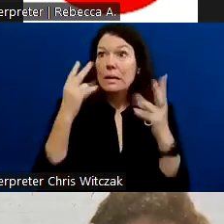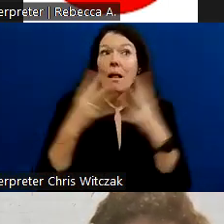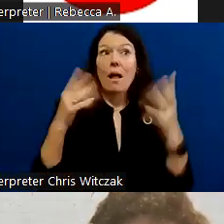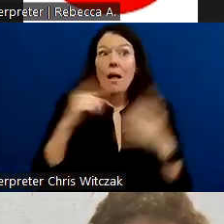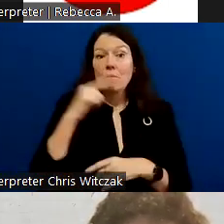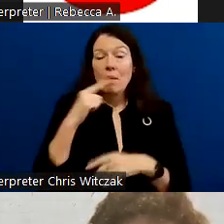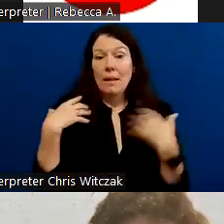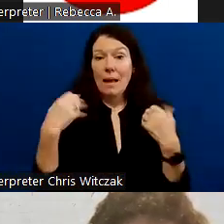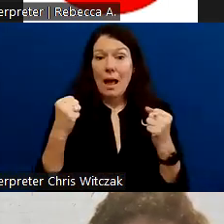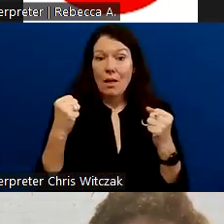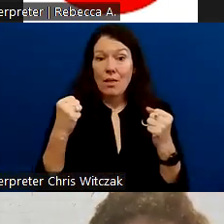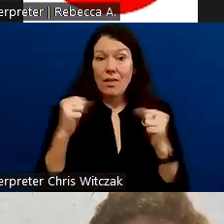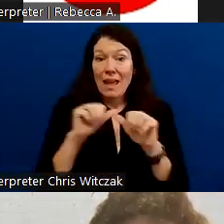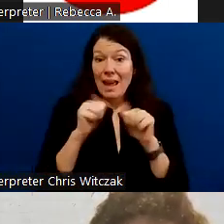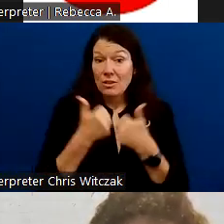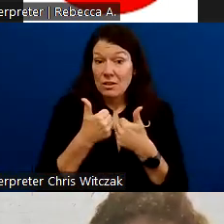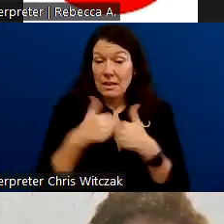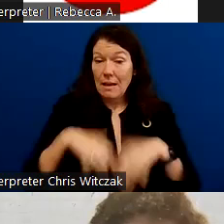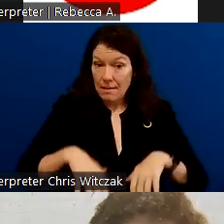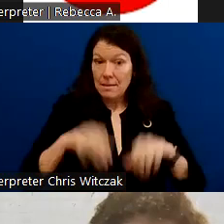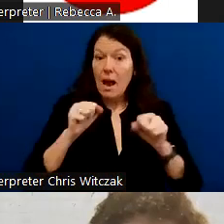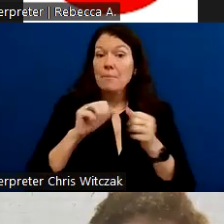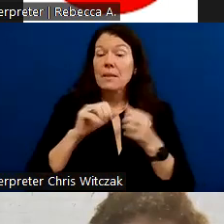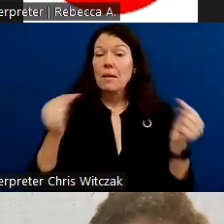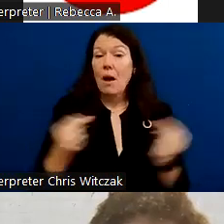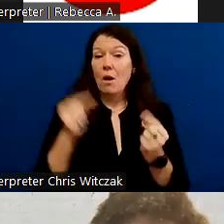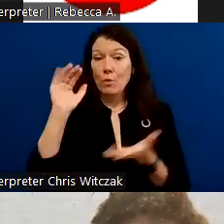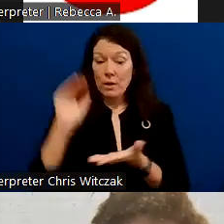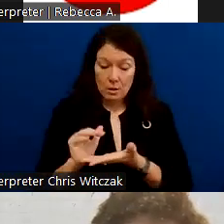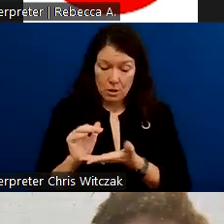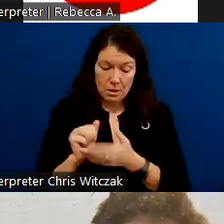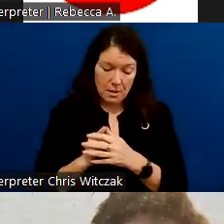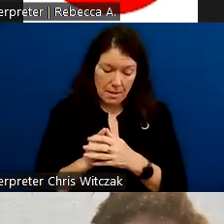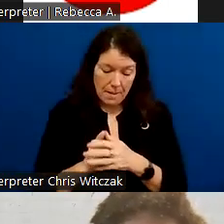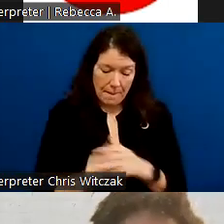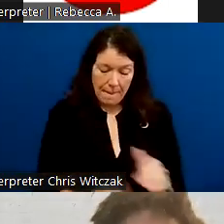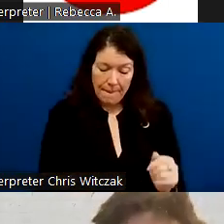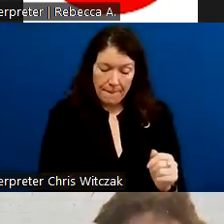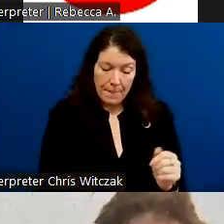adopting harm reduction but something to keep in mind here is that harm reduction strategies